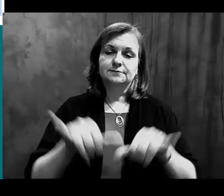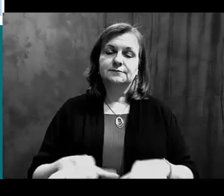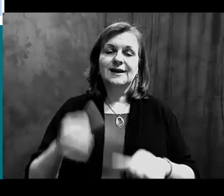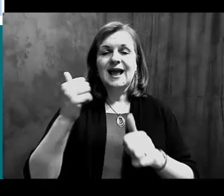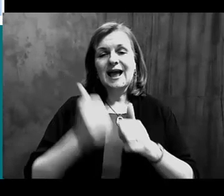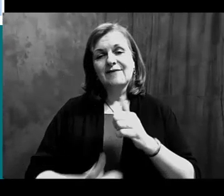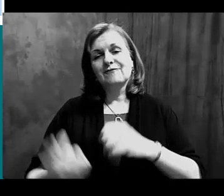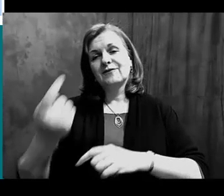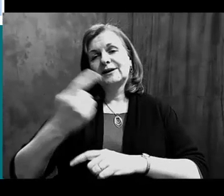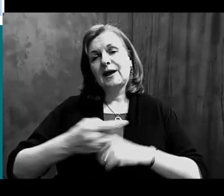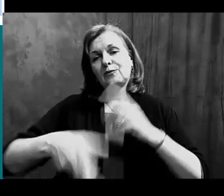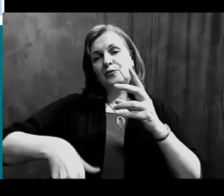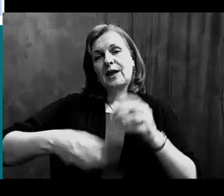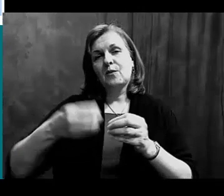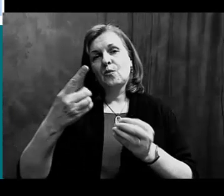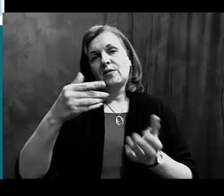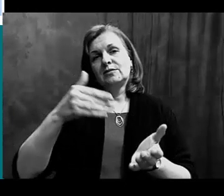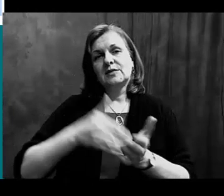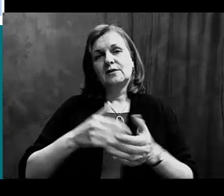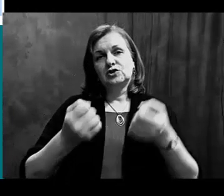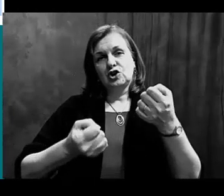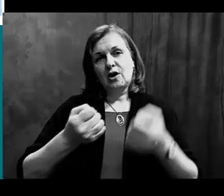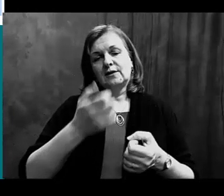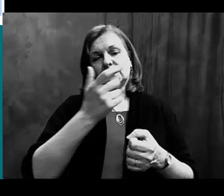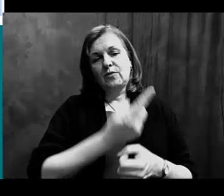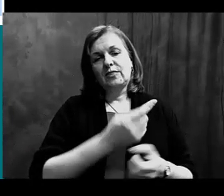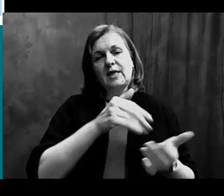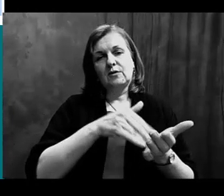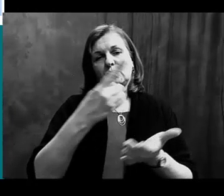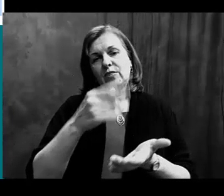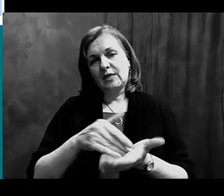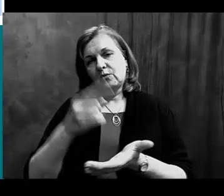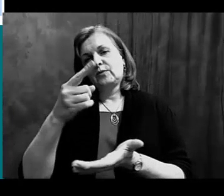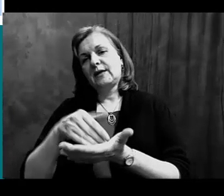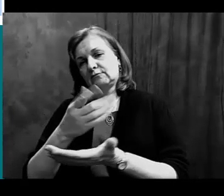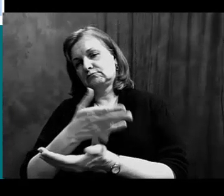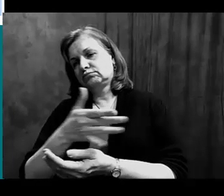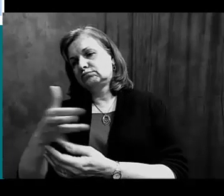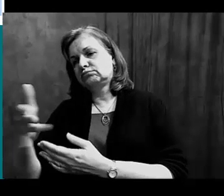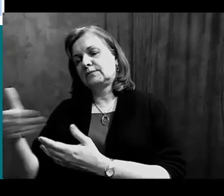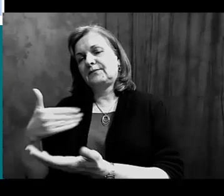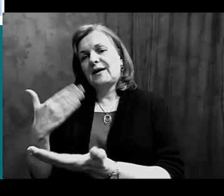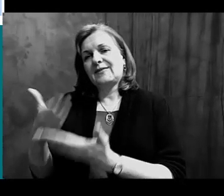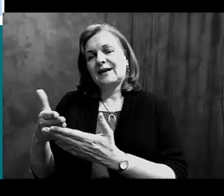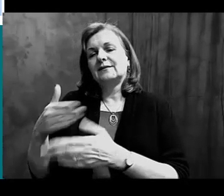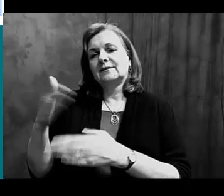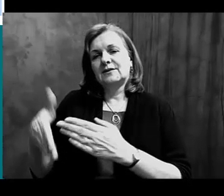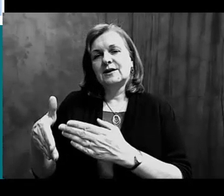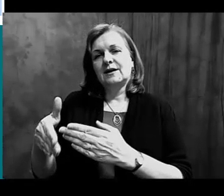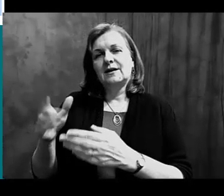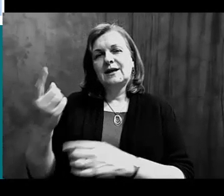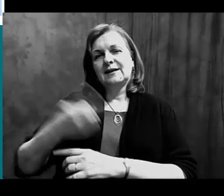and we do that every single time OK